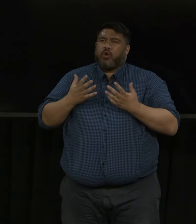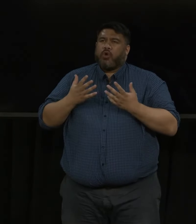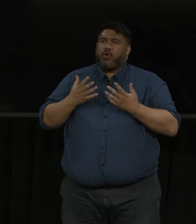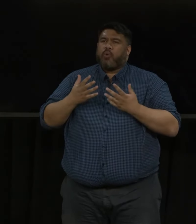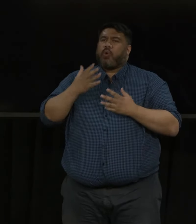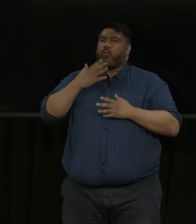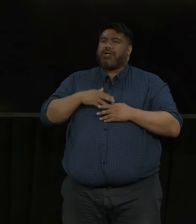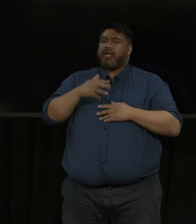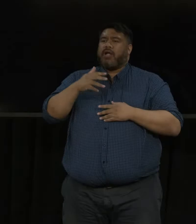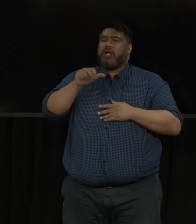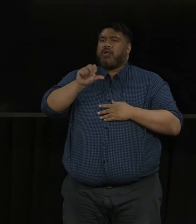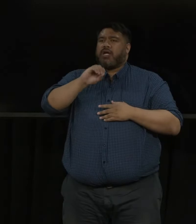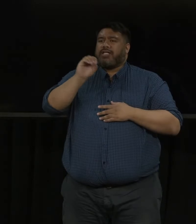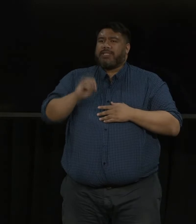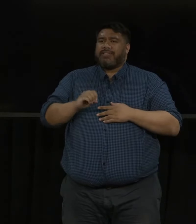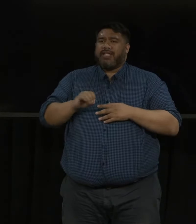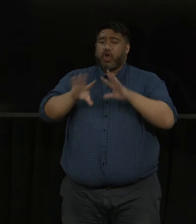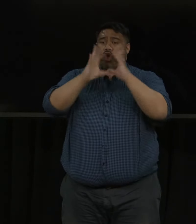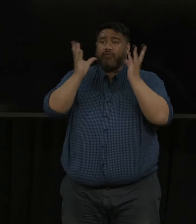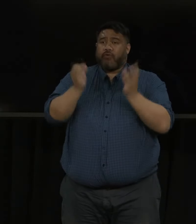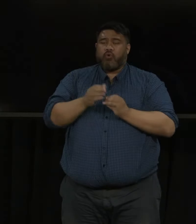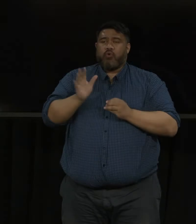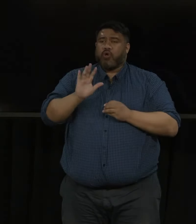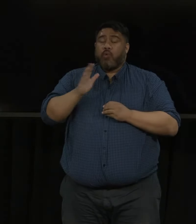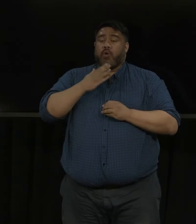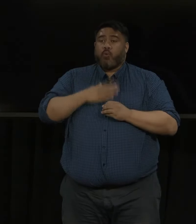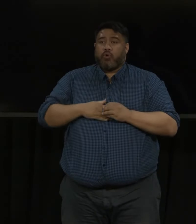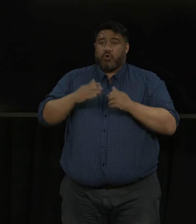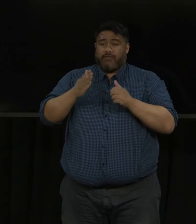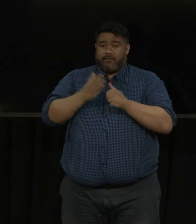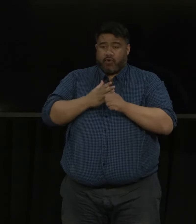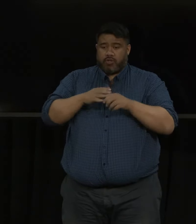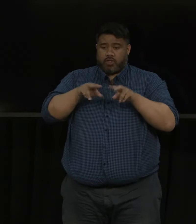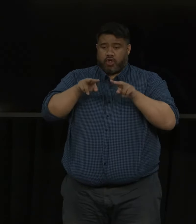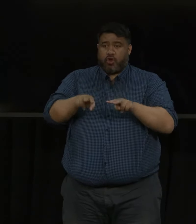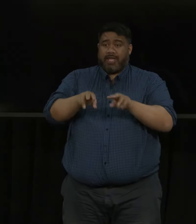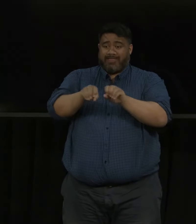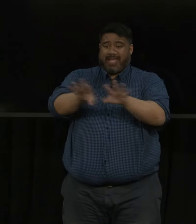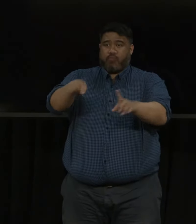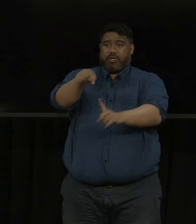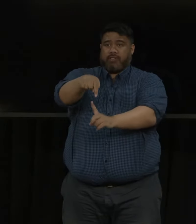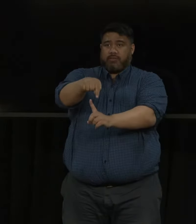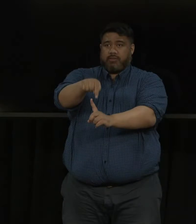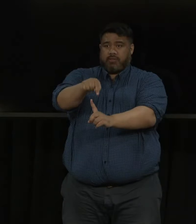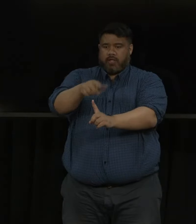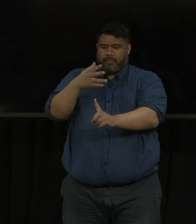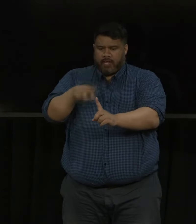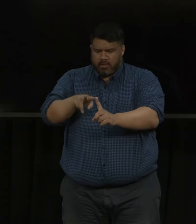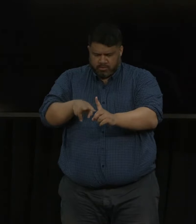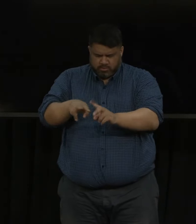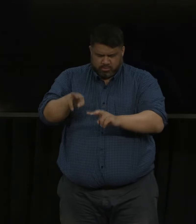you always assume certain age demographics tend to move and